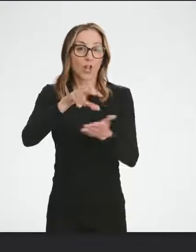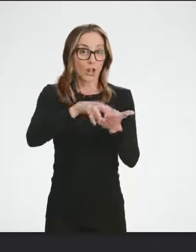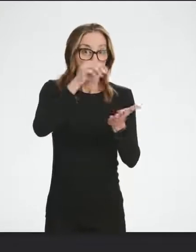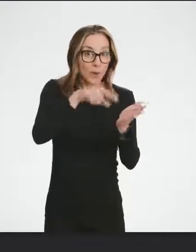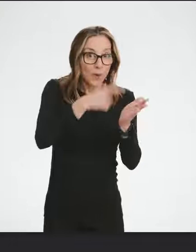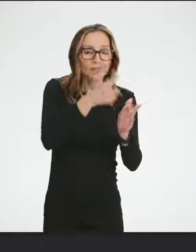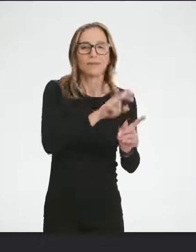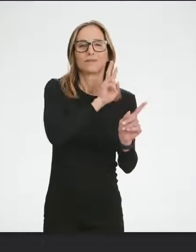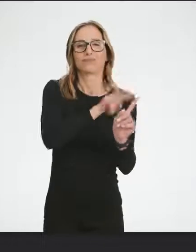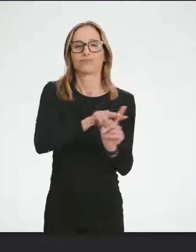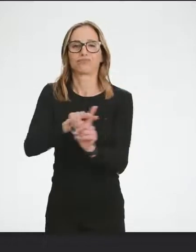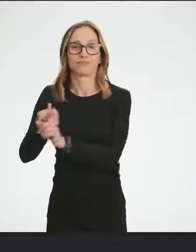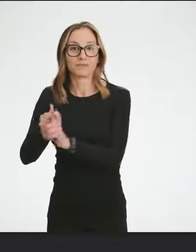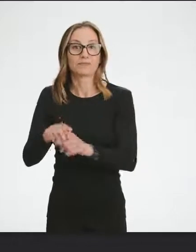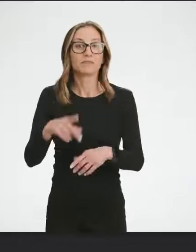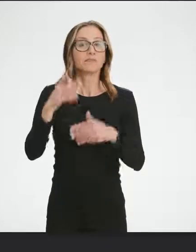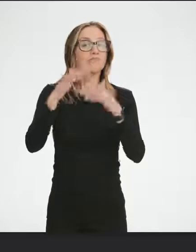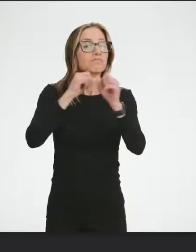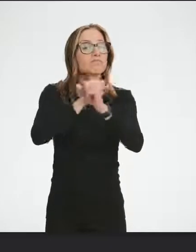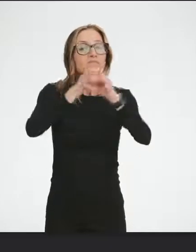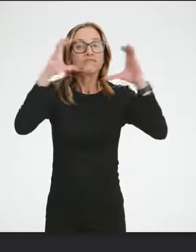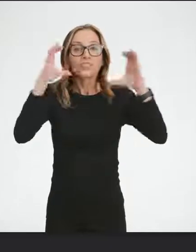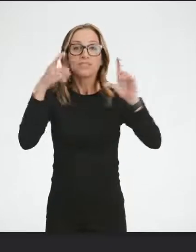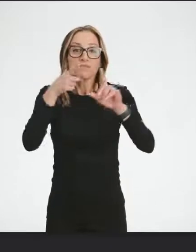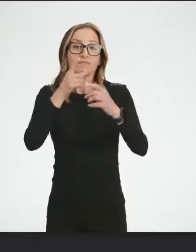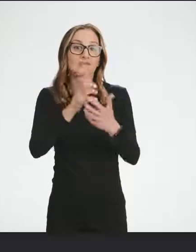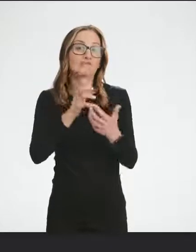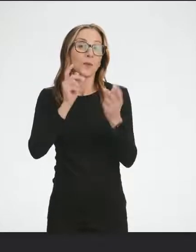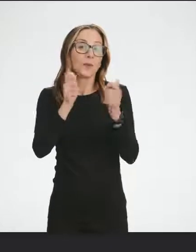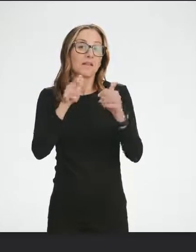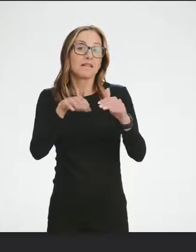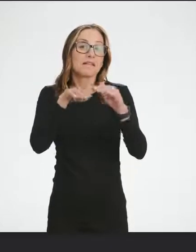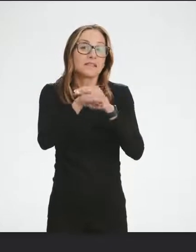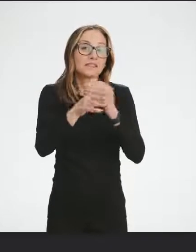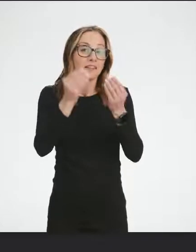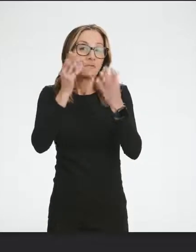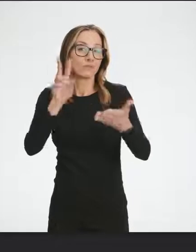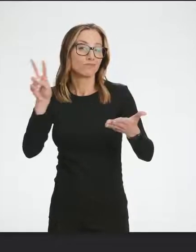Whether your vision is to provide quick access to information at a glance on Apple Watch,